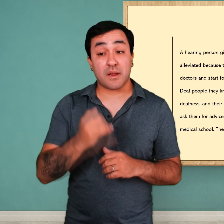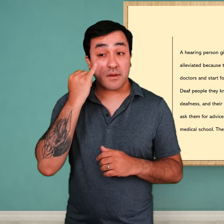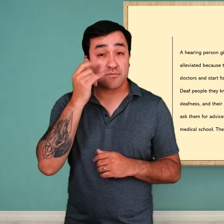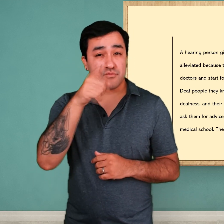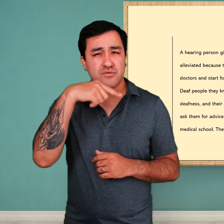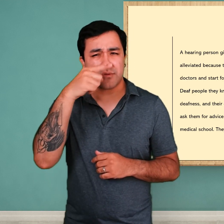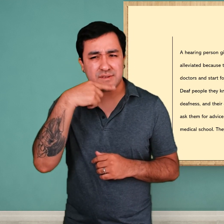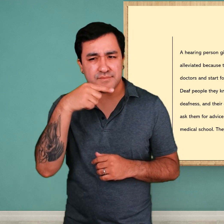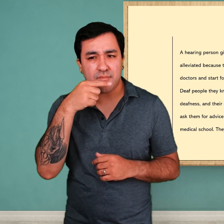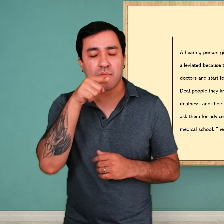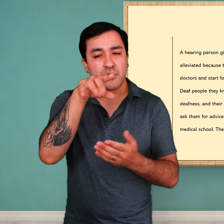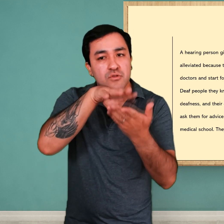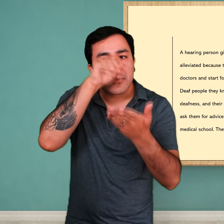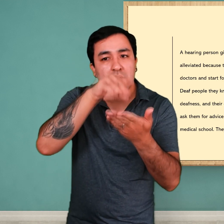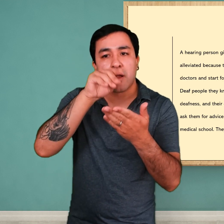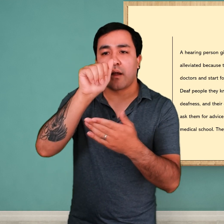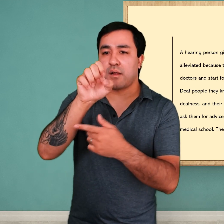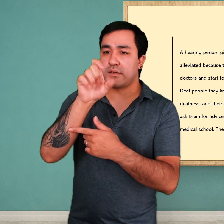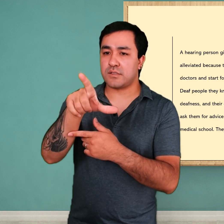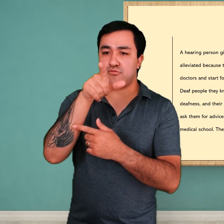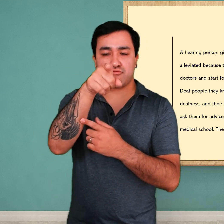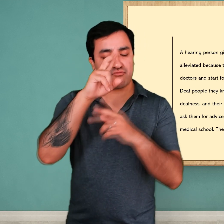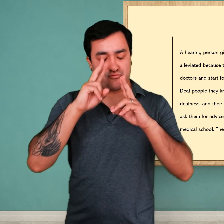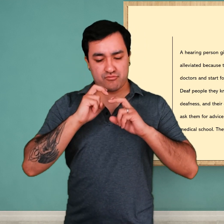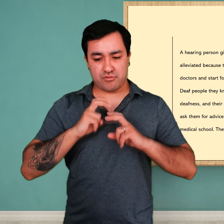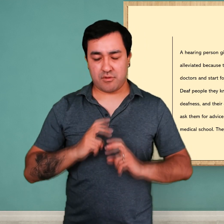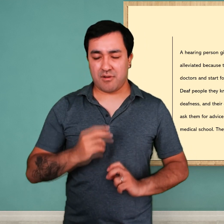self-reflect and recognize your privileges as learners of ASL.